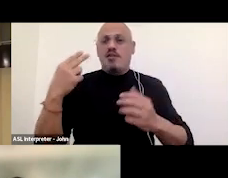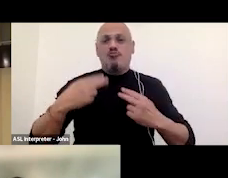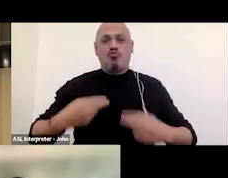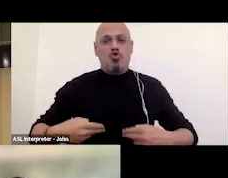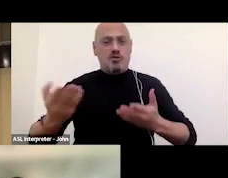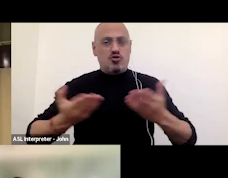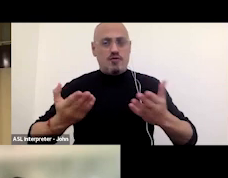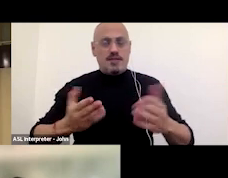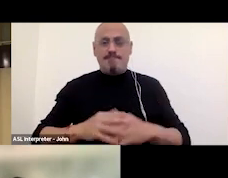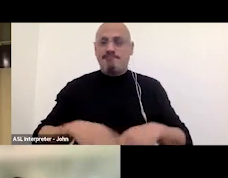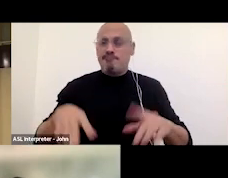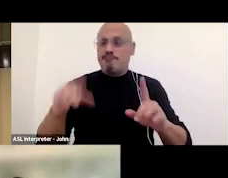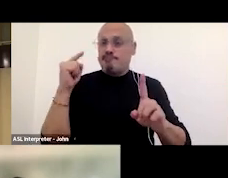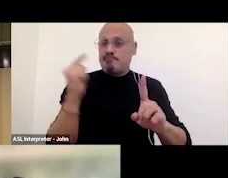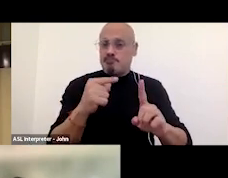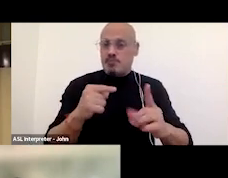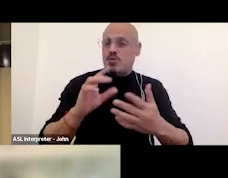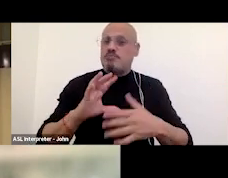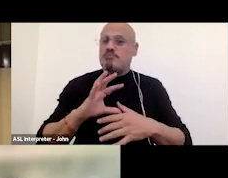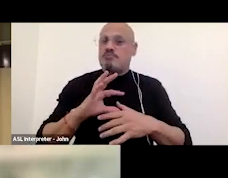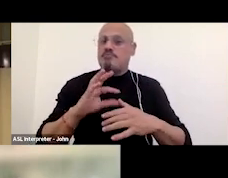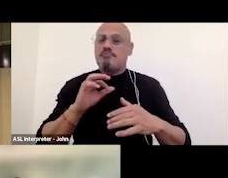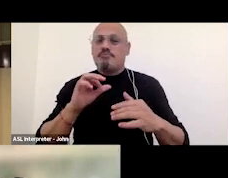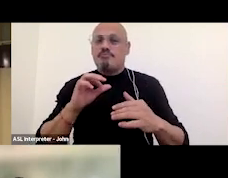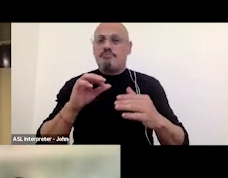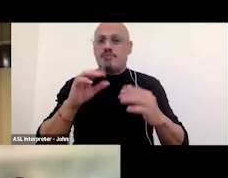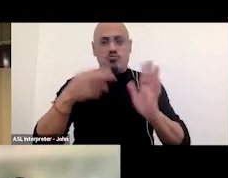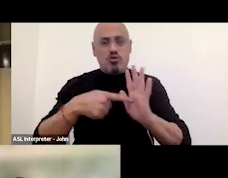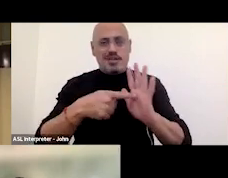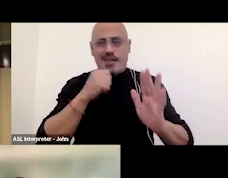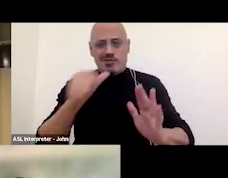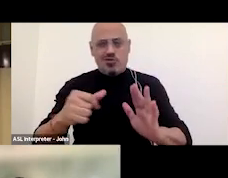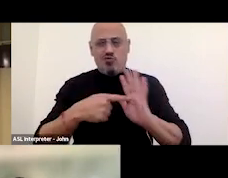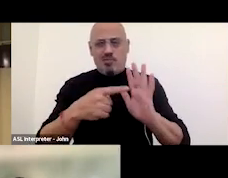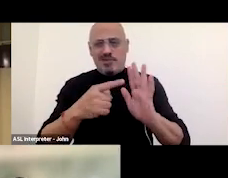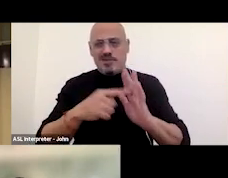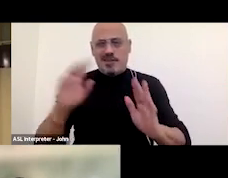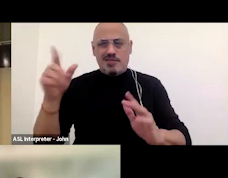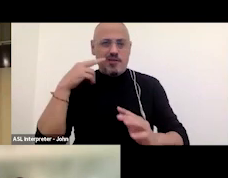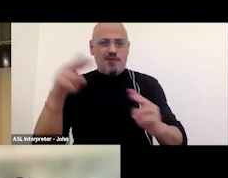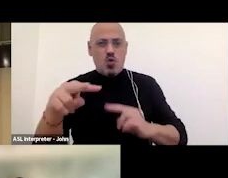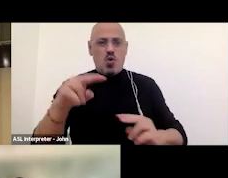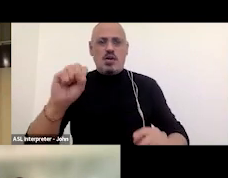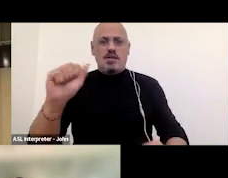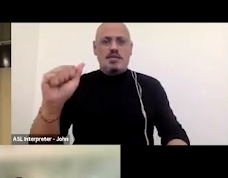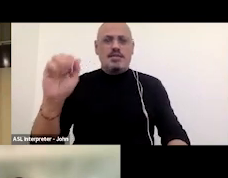The contents of the presentation do not necessarily reflect the views or policies of SAMHSA or DHHS.